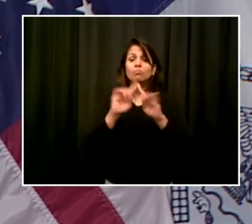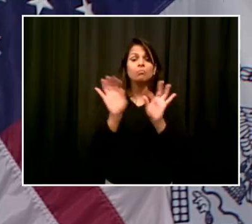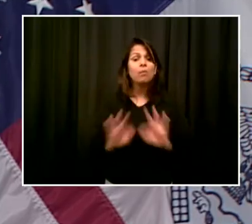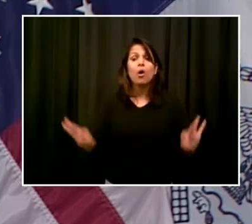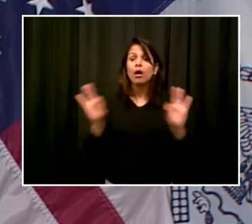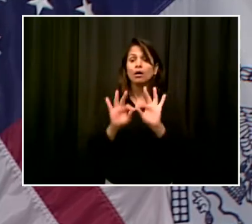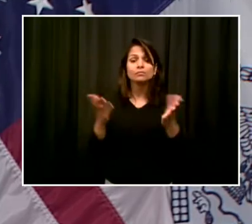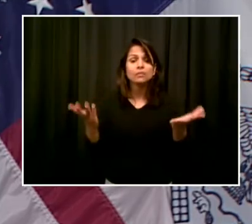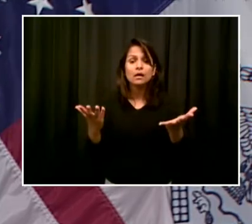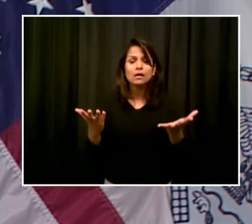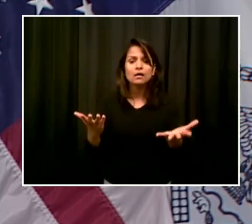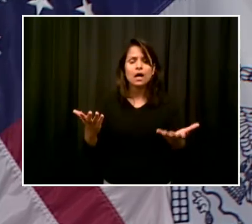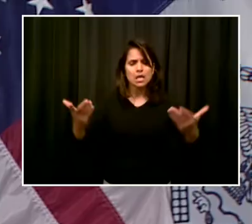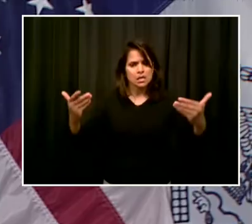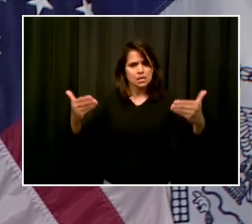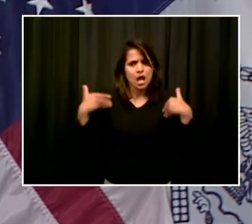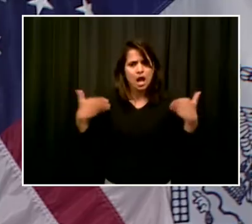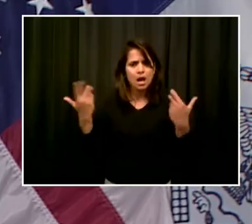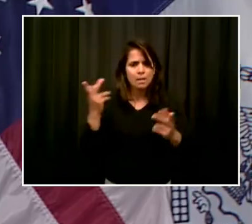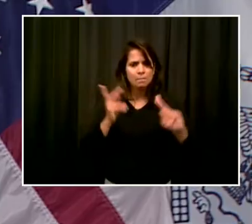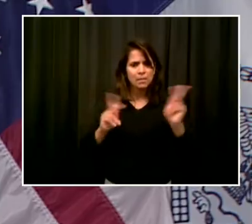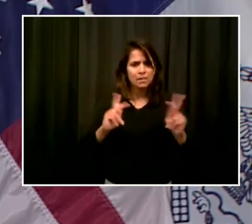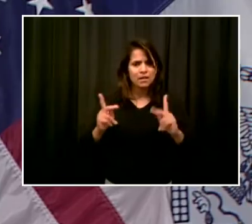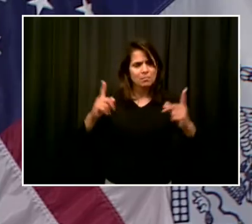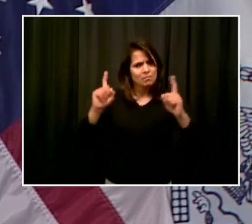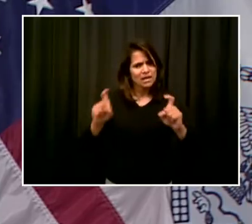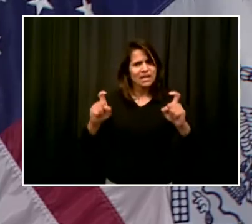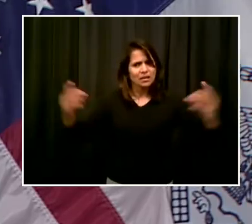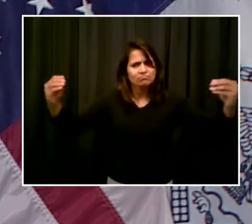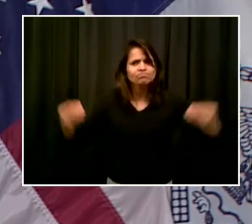PERFORMANCE. FOTHR E SAKE OF THE YOUNG PEOPLE WHO ARE LOOKING FOR INSPIRATION ATEFR AN